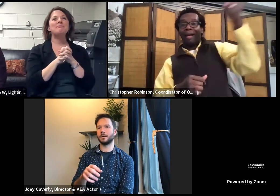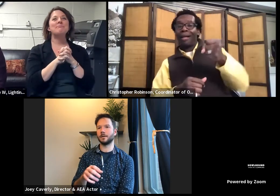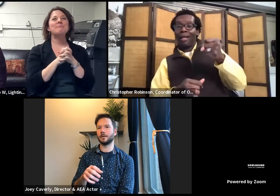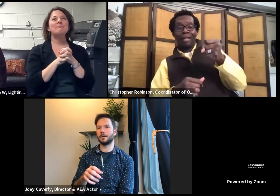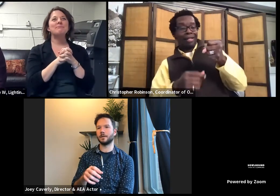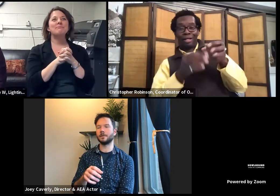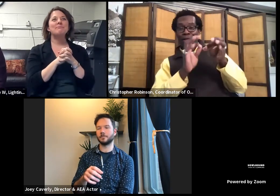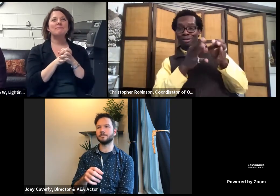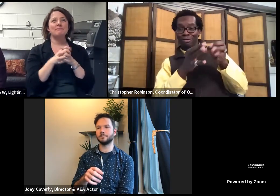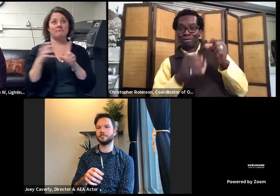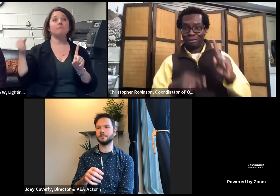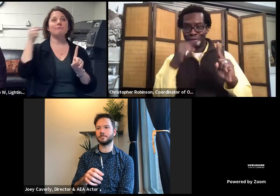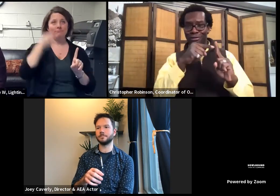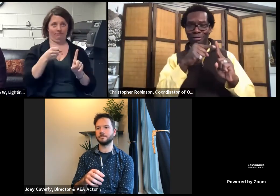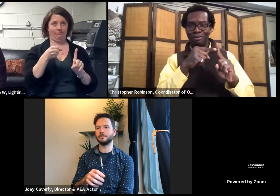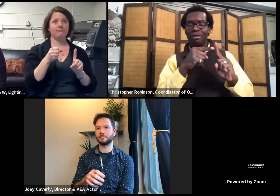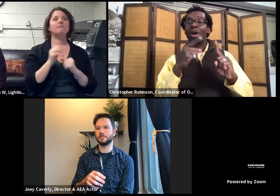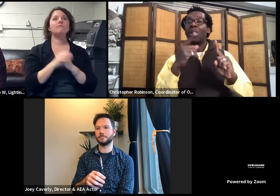Well, start with, okay, they bring an interpreter in.